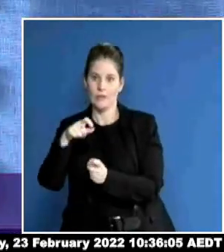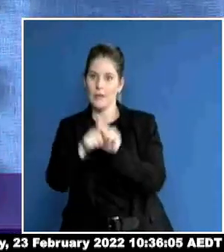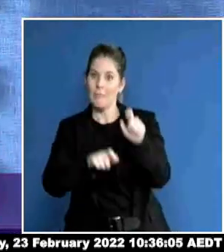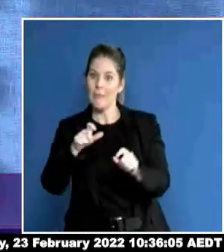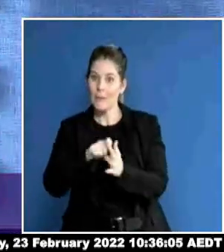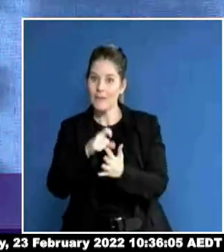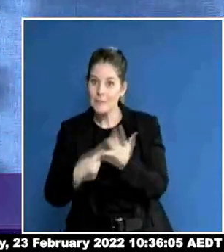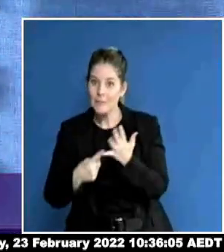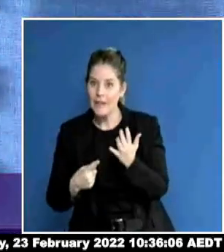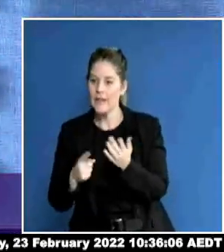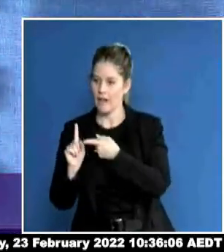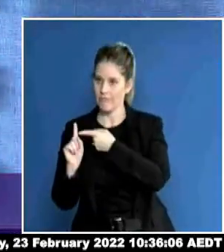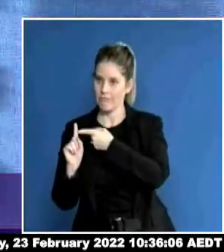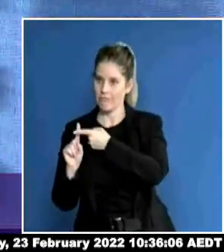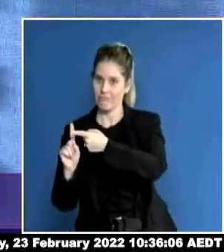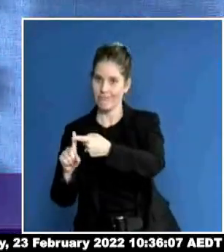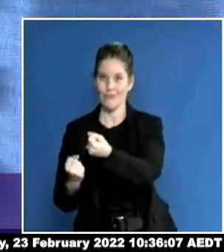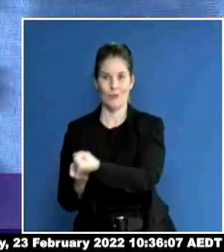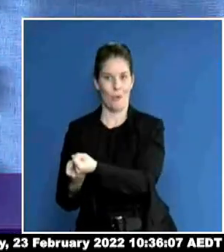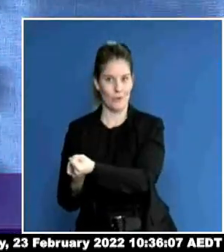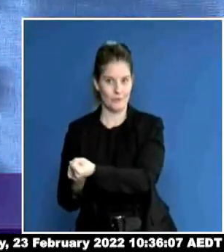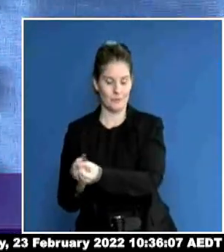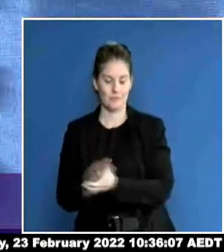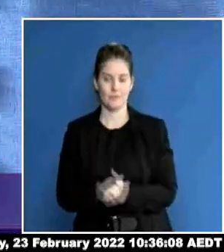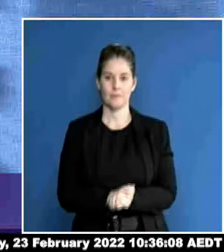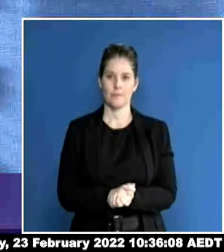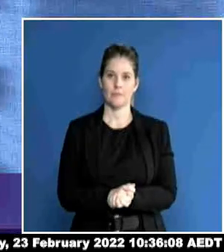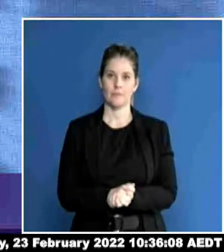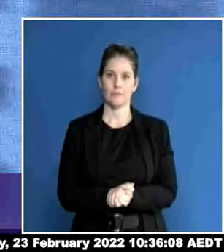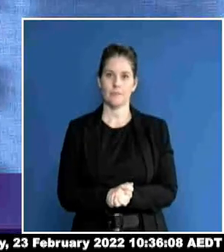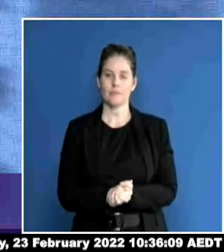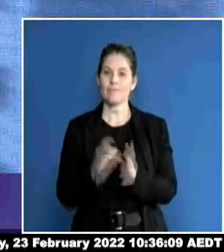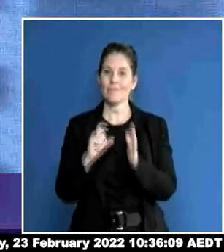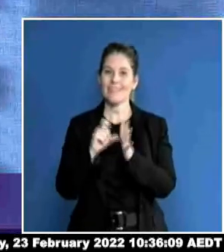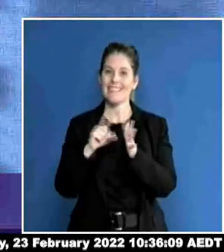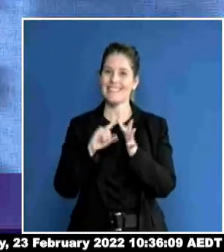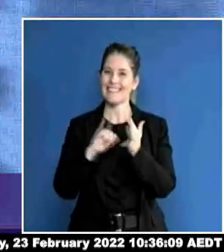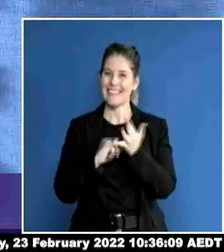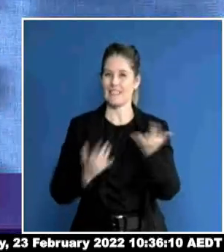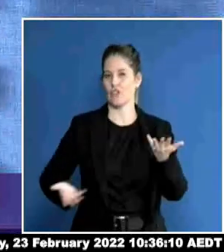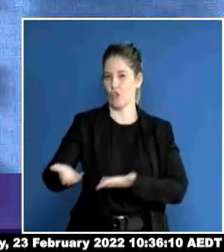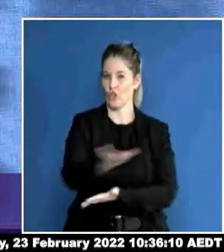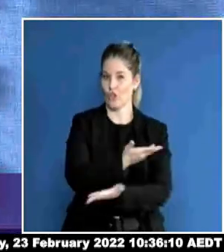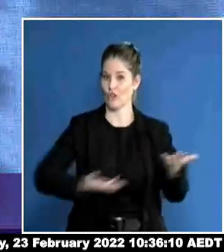Commissioners, in the DES consultation paper released last year, which I have referred to